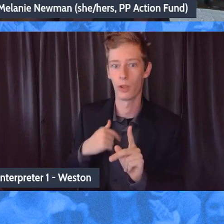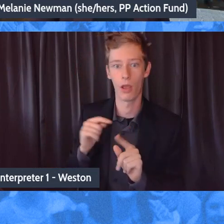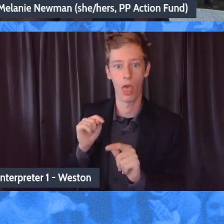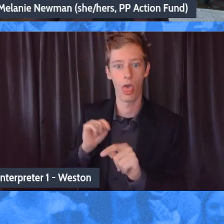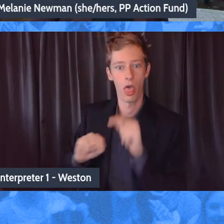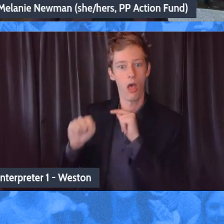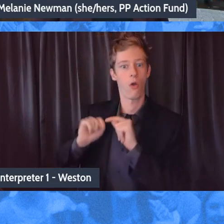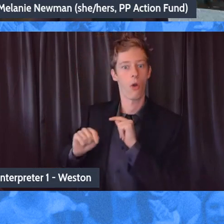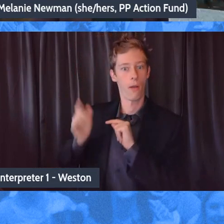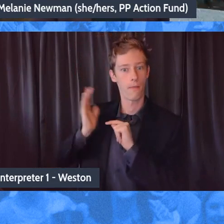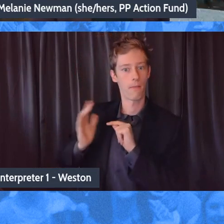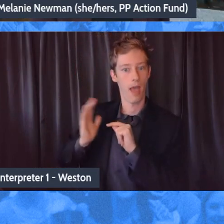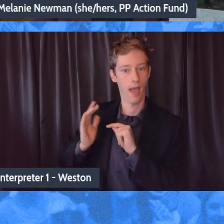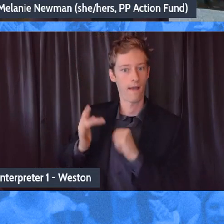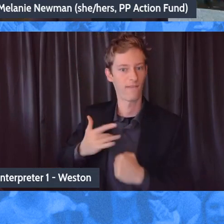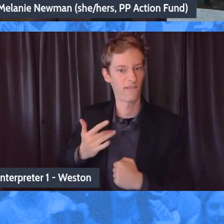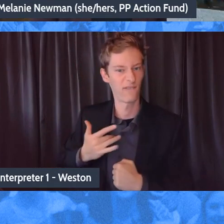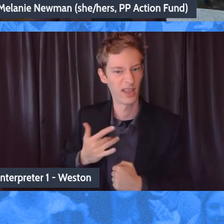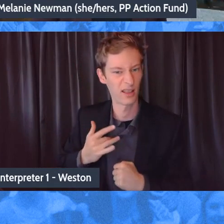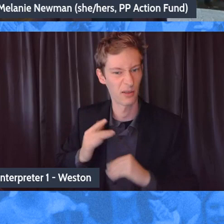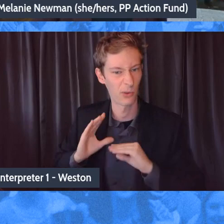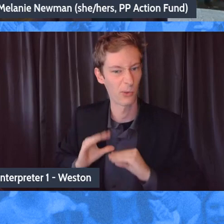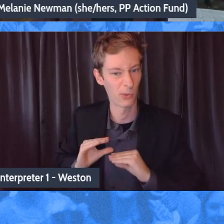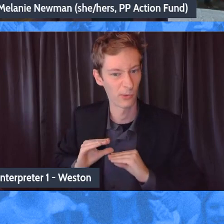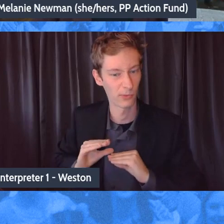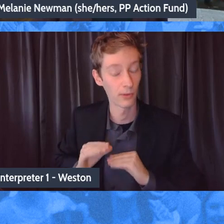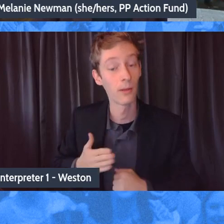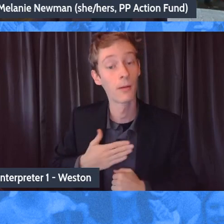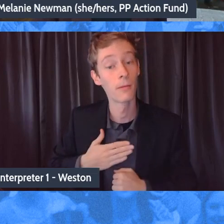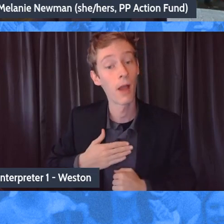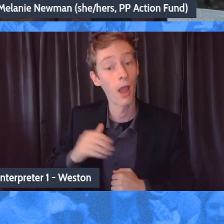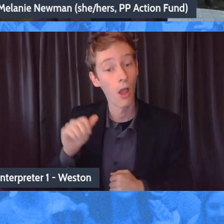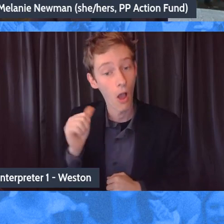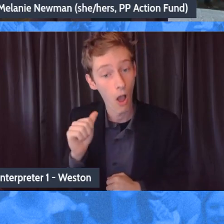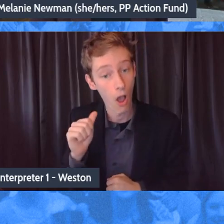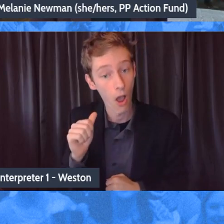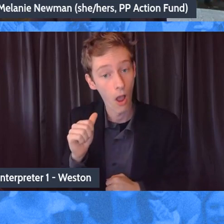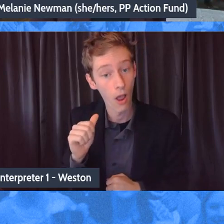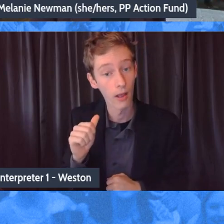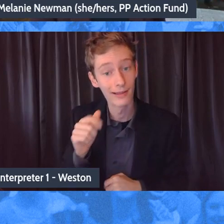My aunt, my father's sister, my aunt was an abortion provider at Pre-roll,